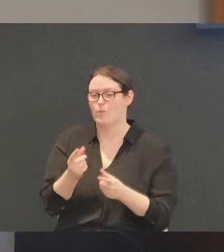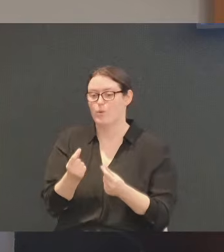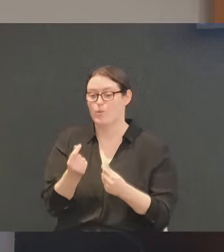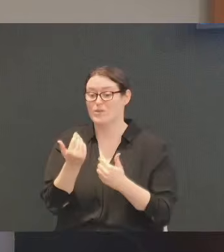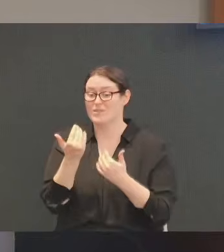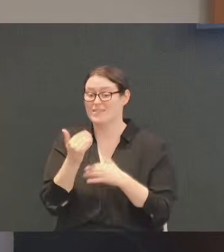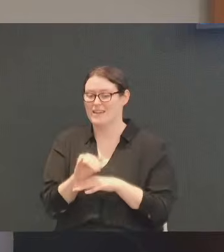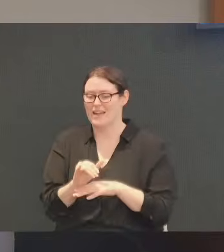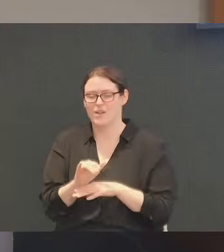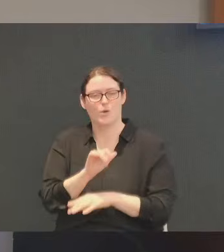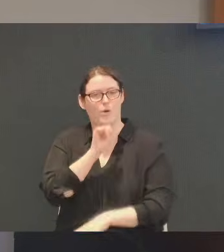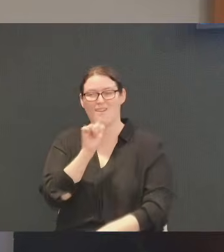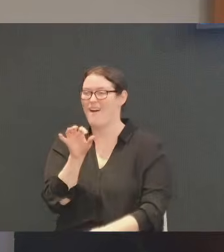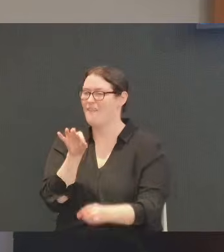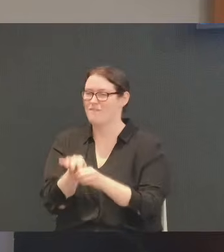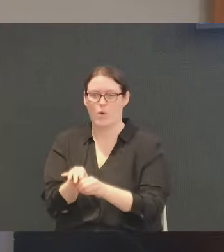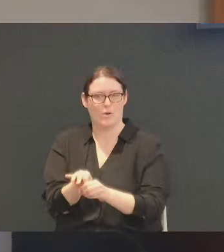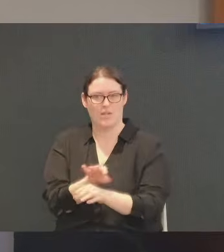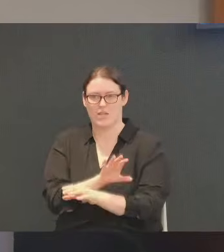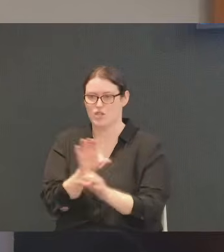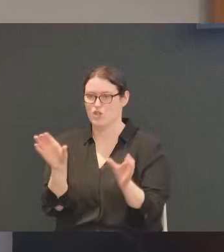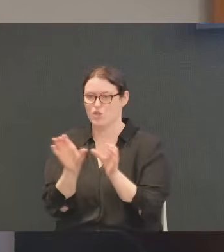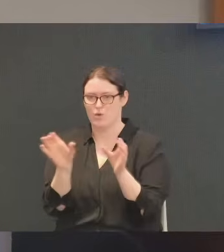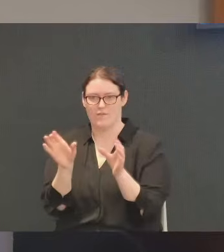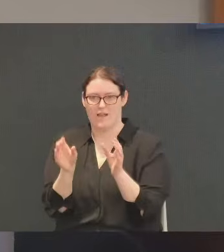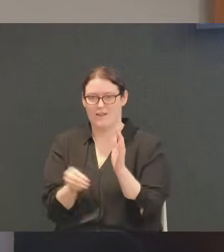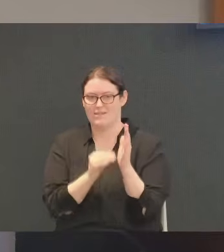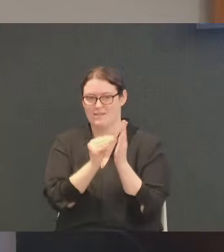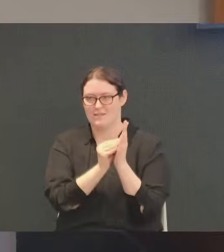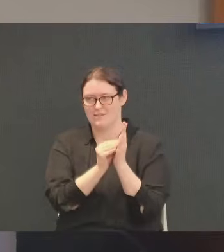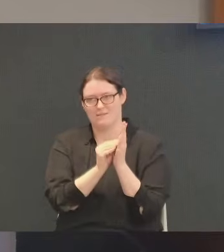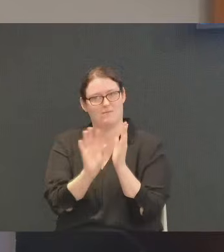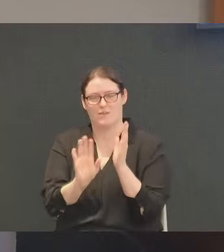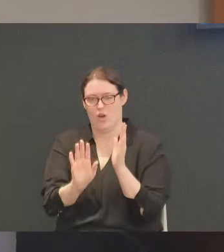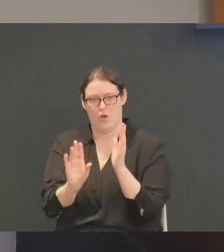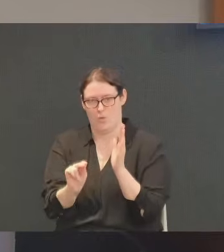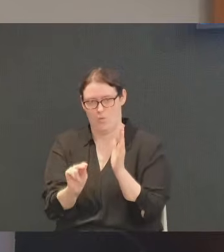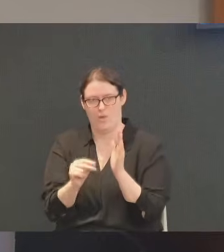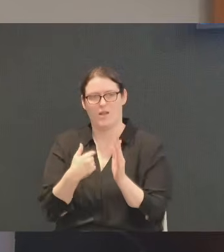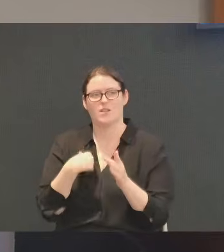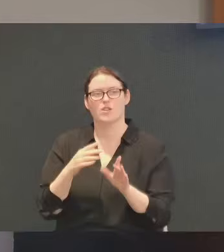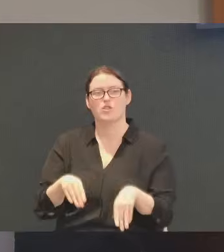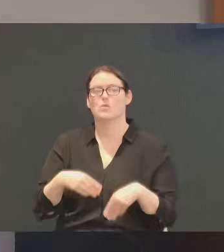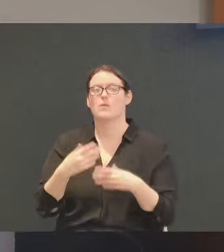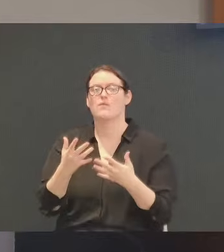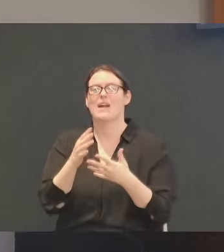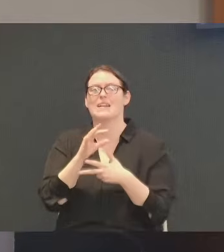is not voting to certify something to the ballot. Um, this is only providing options for what could